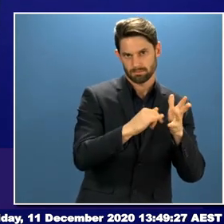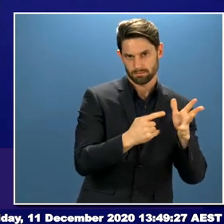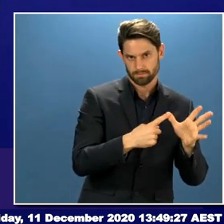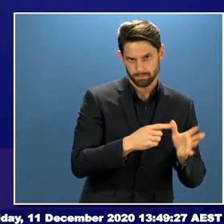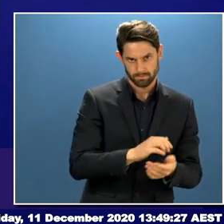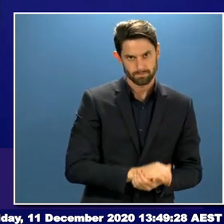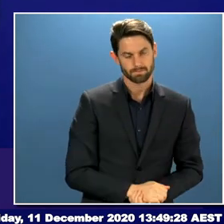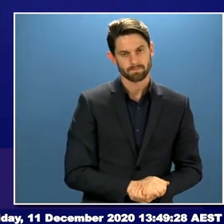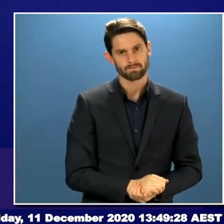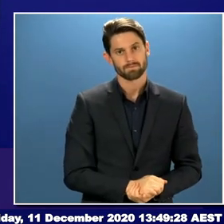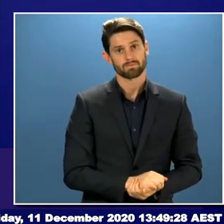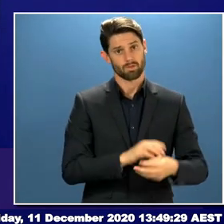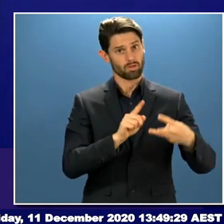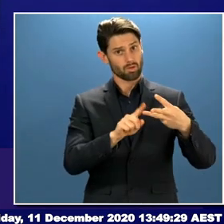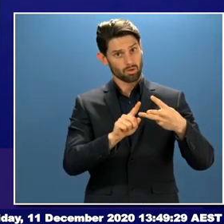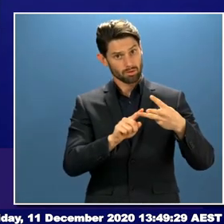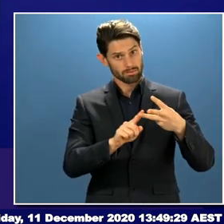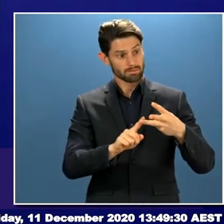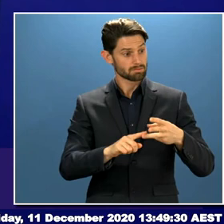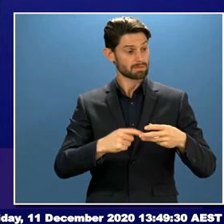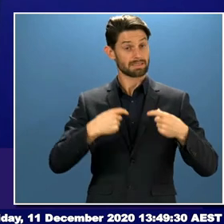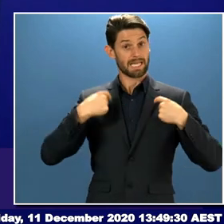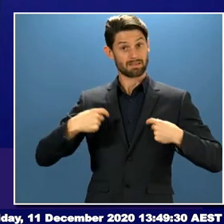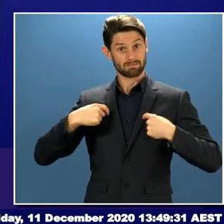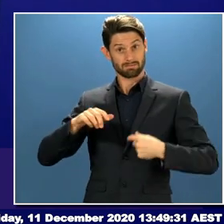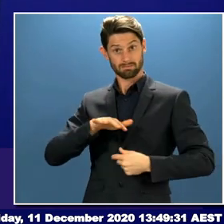Thirdly, Counsel Assisting the Royal Commission will consider any additional